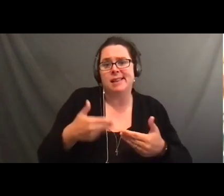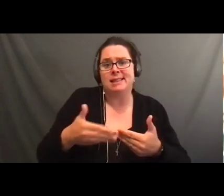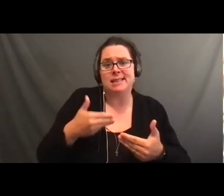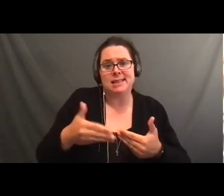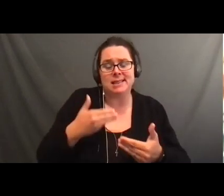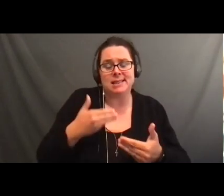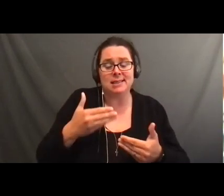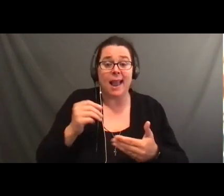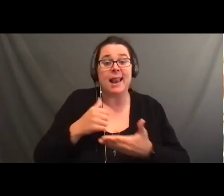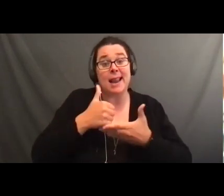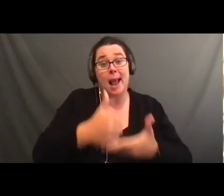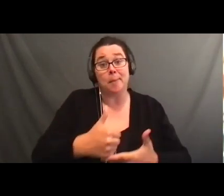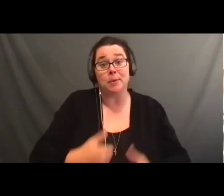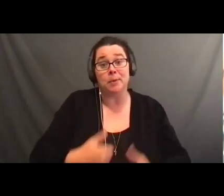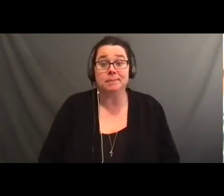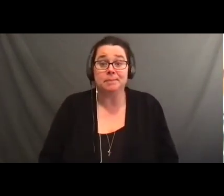And it helped her.